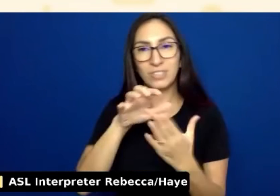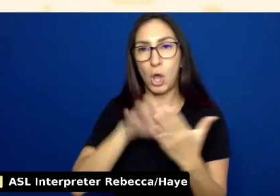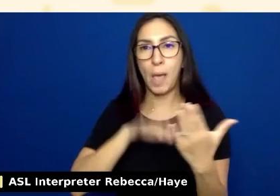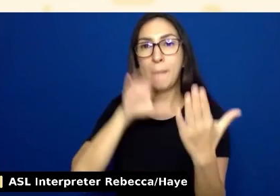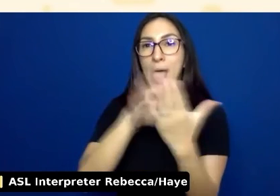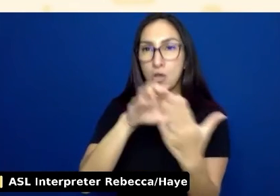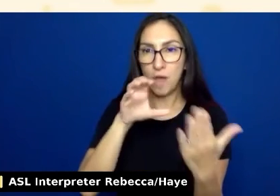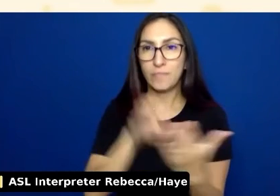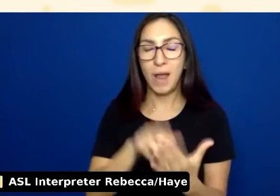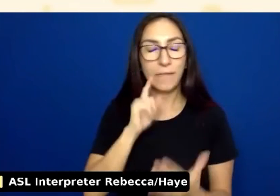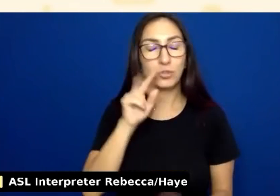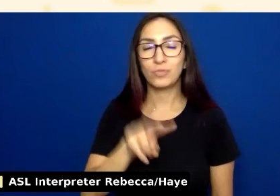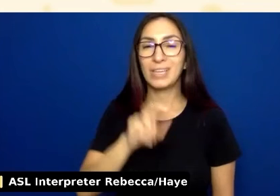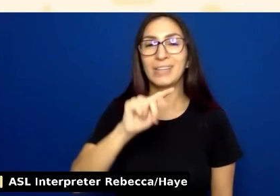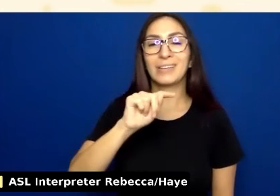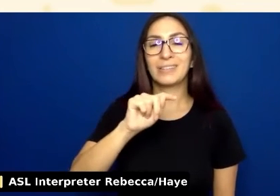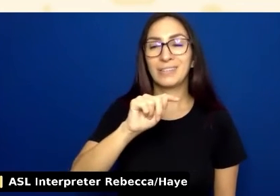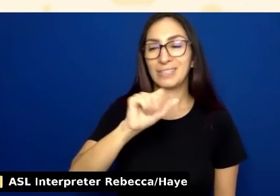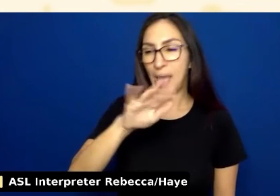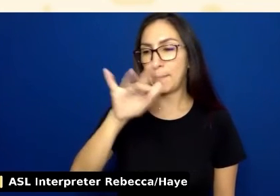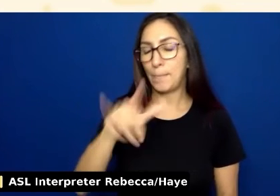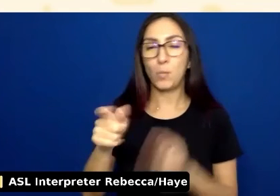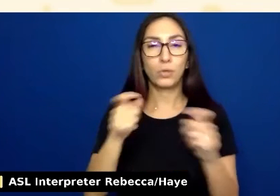It is non-interactive and thus it should not be tabbable.